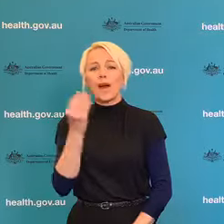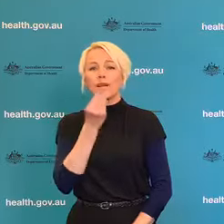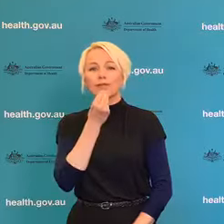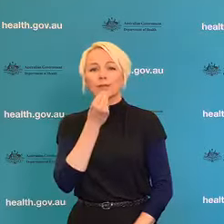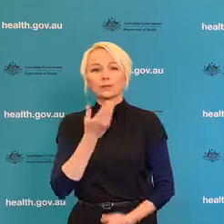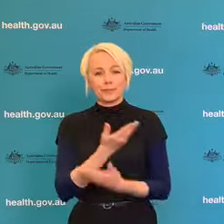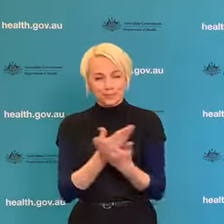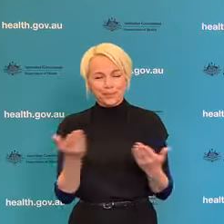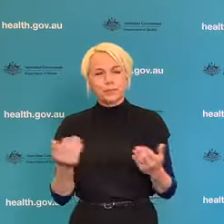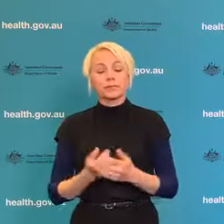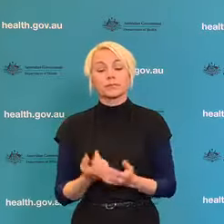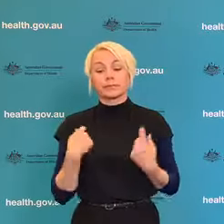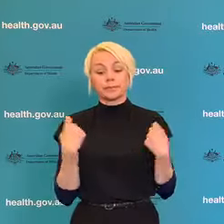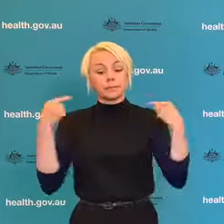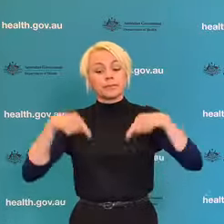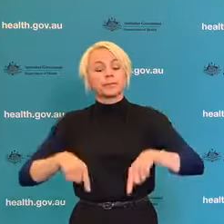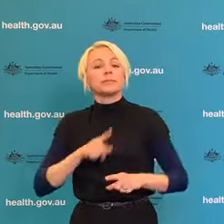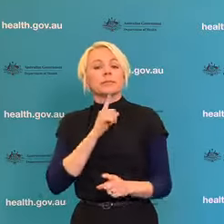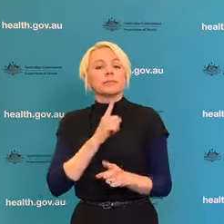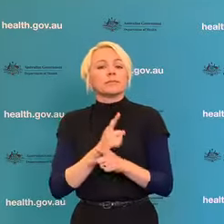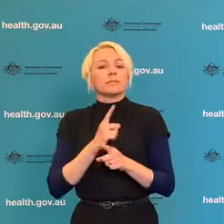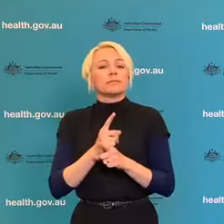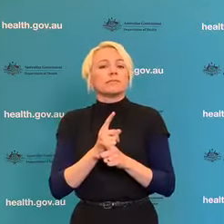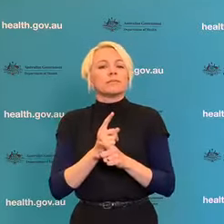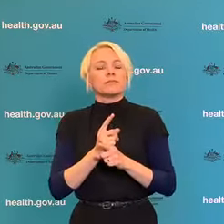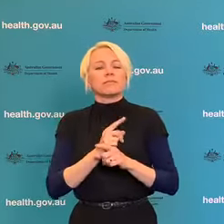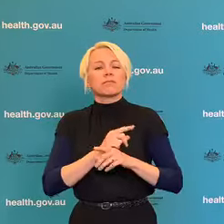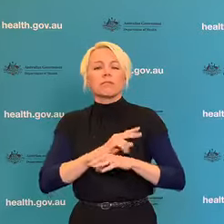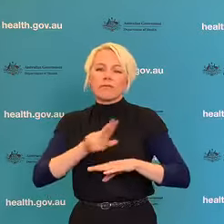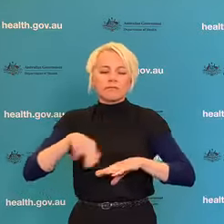... to provide the Department of Health's COVID-19 update for today,